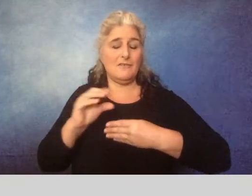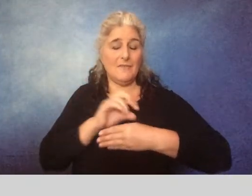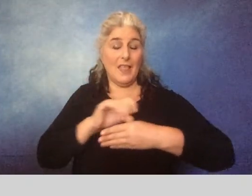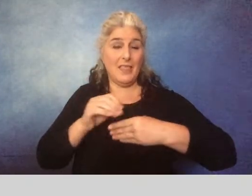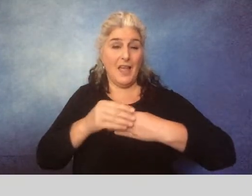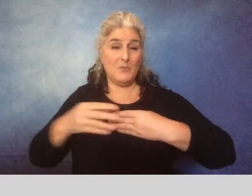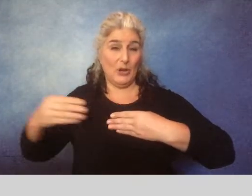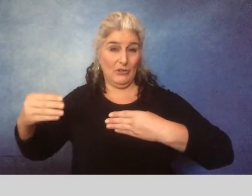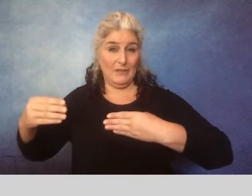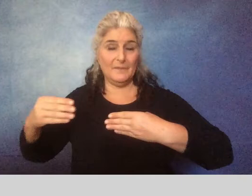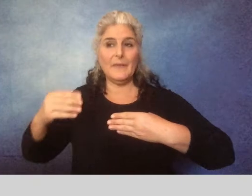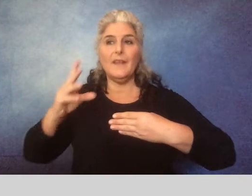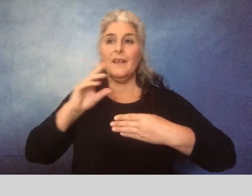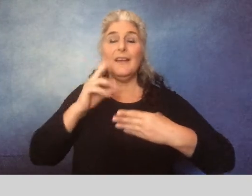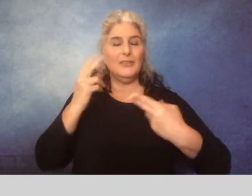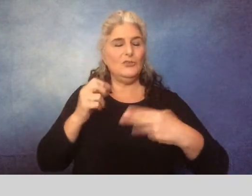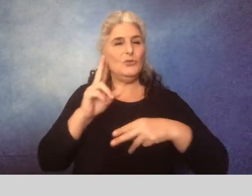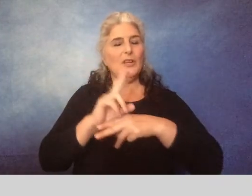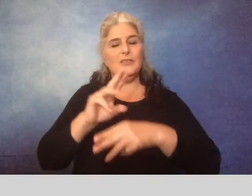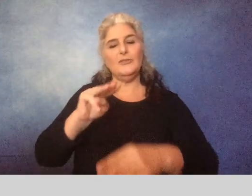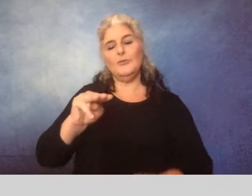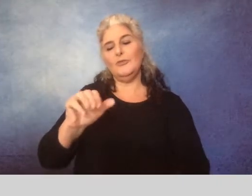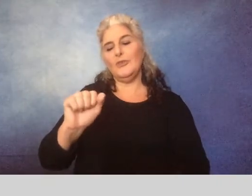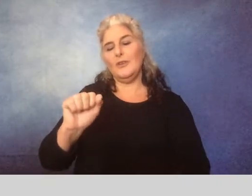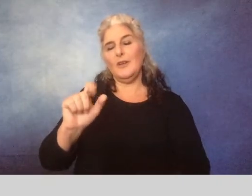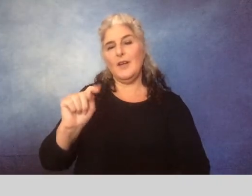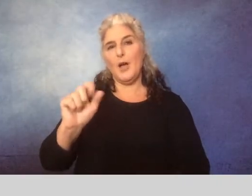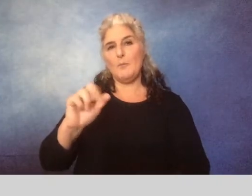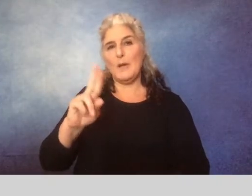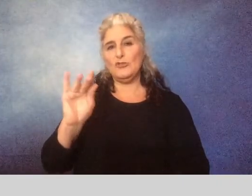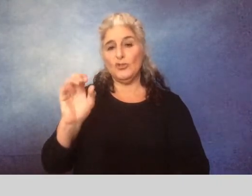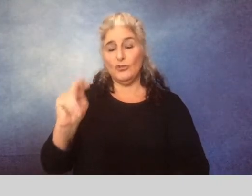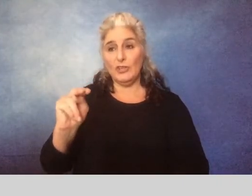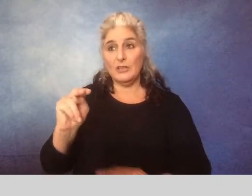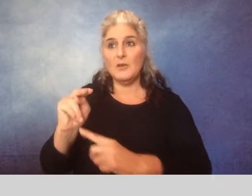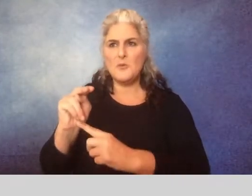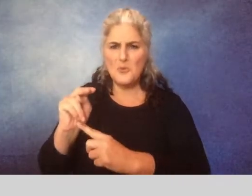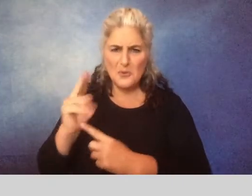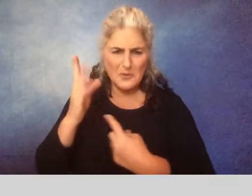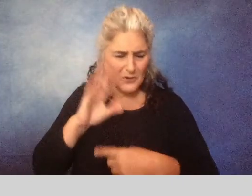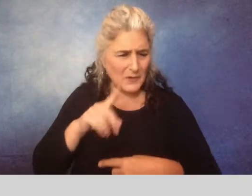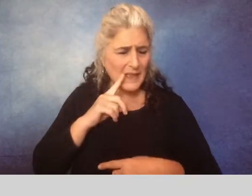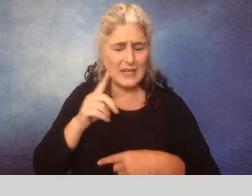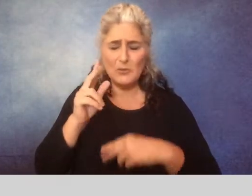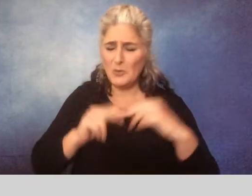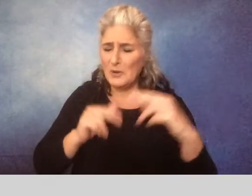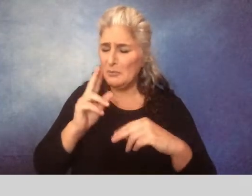You can pip install this and it will take care of building and packaging your Python/Rust project for you.